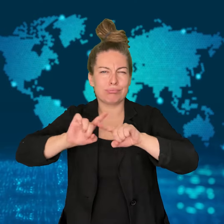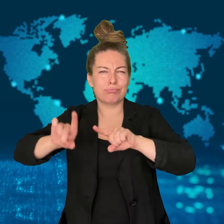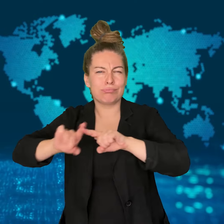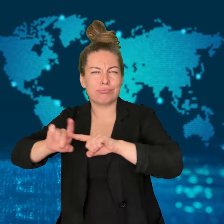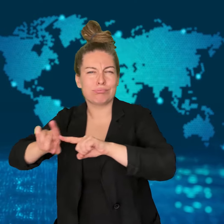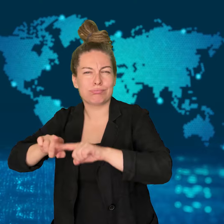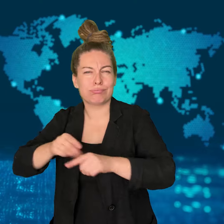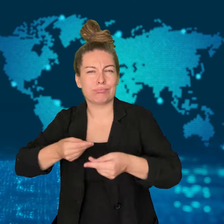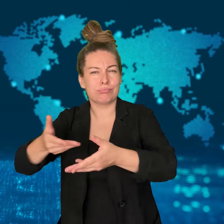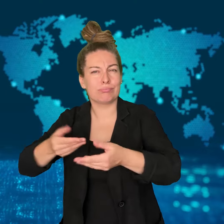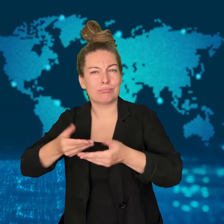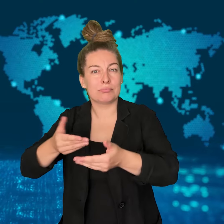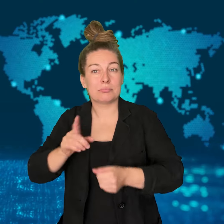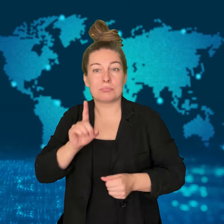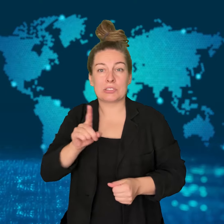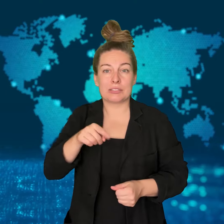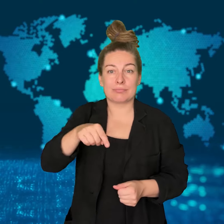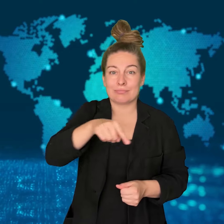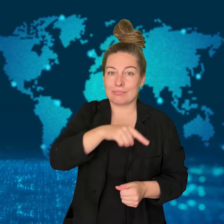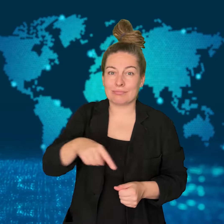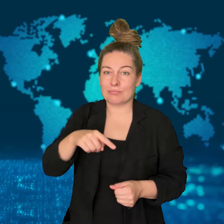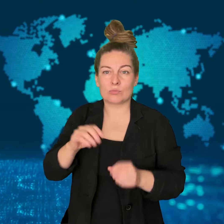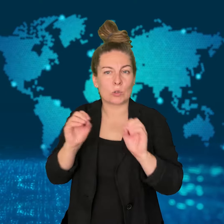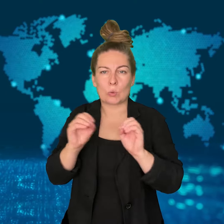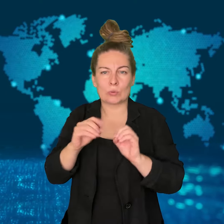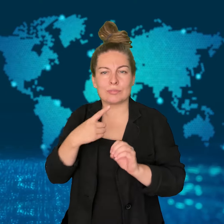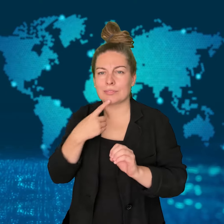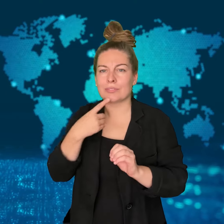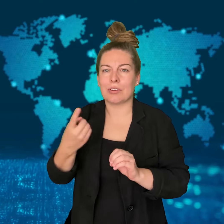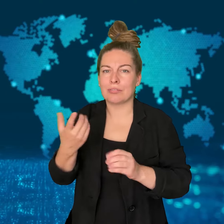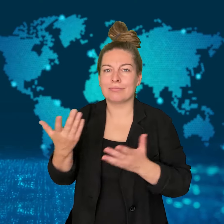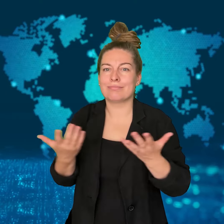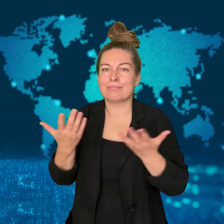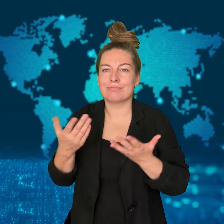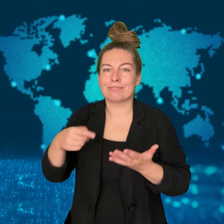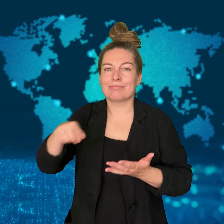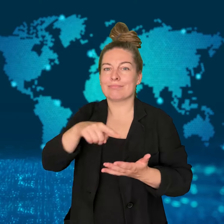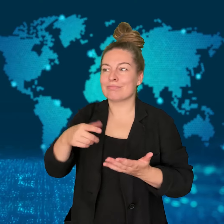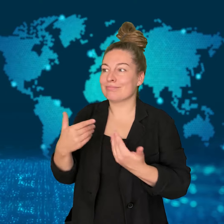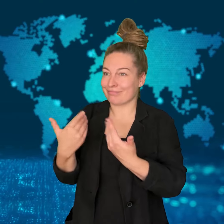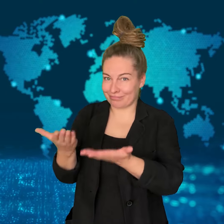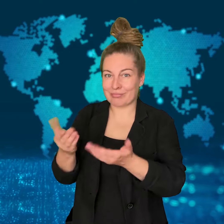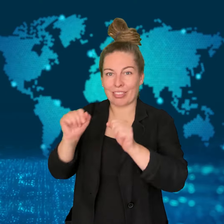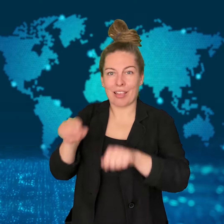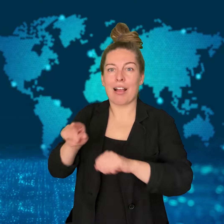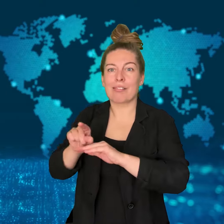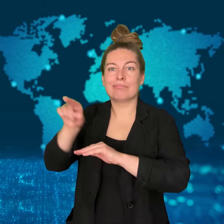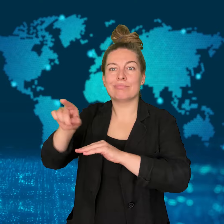Russia has been angered by the West supplying weapons